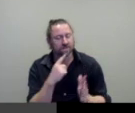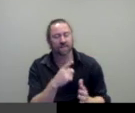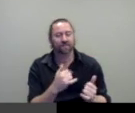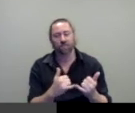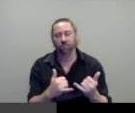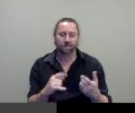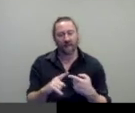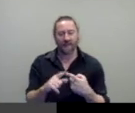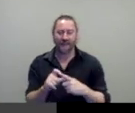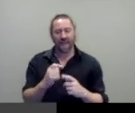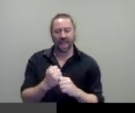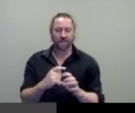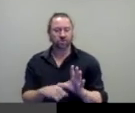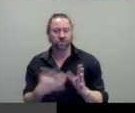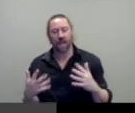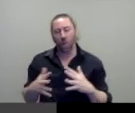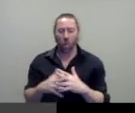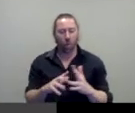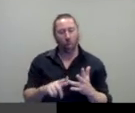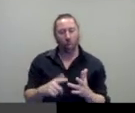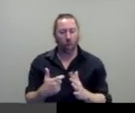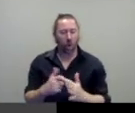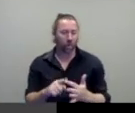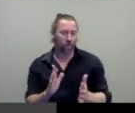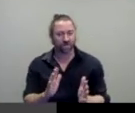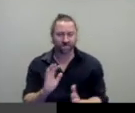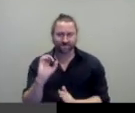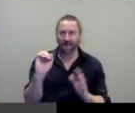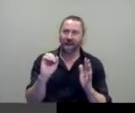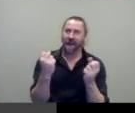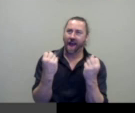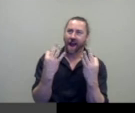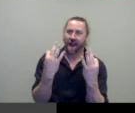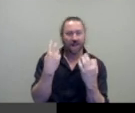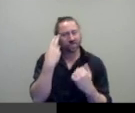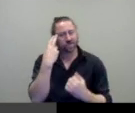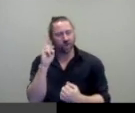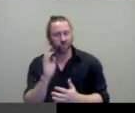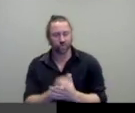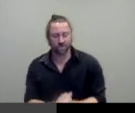but how else do they make us feel what do we think when we see untitled artworks please